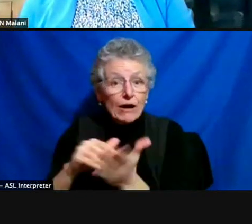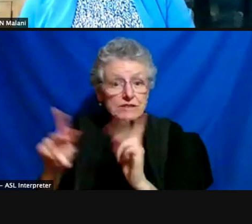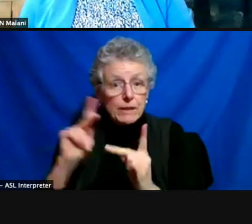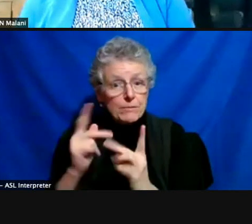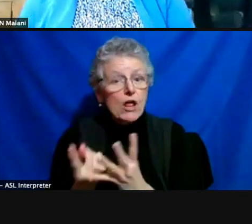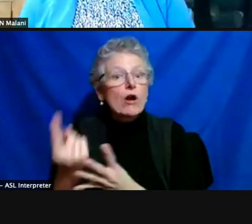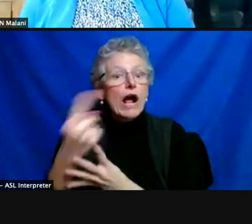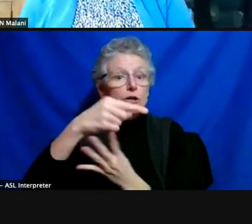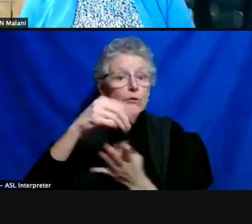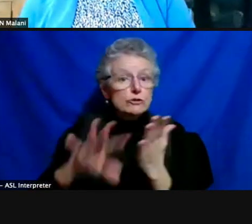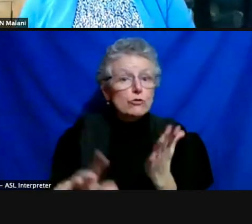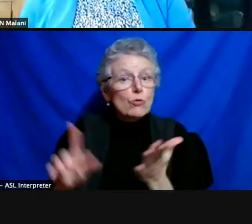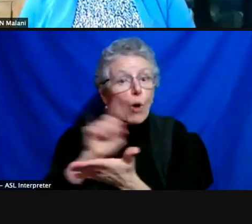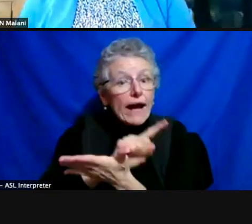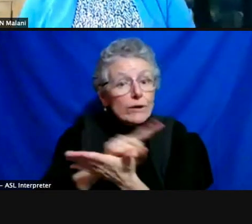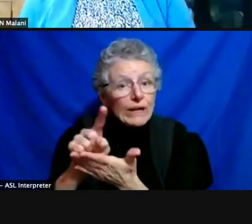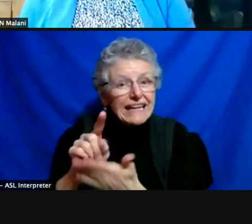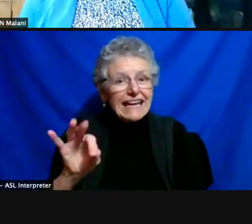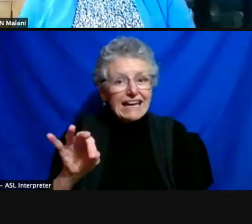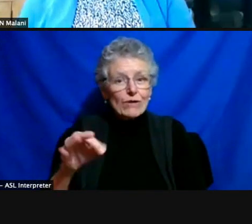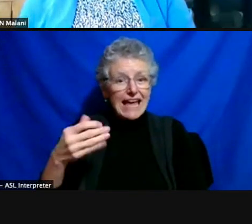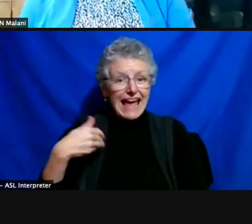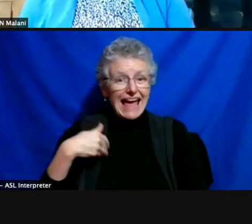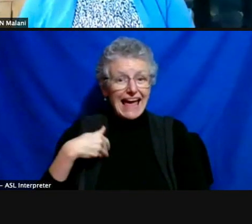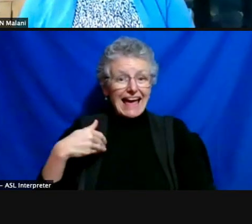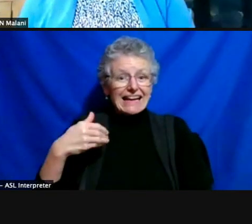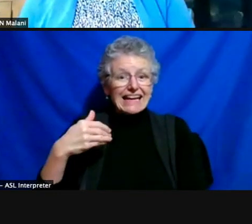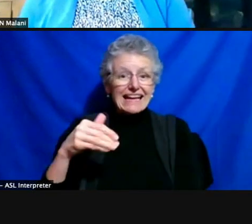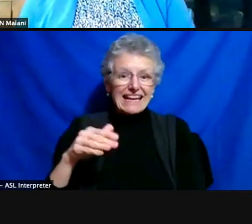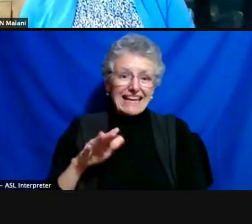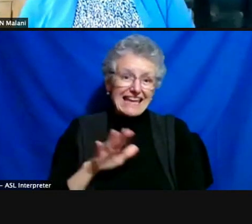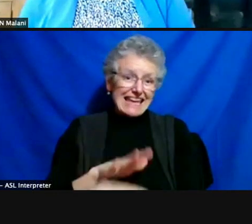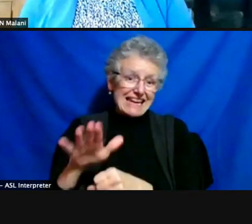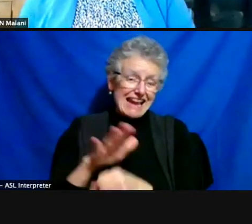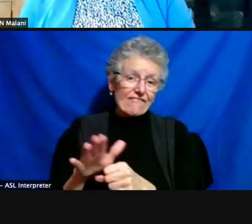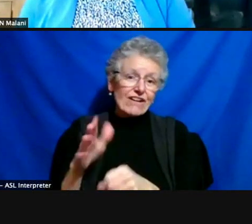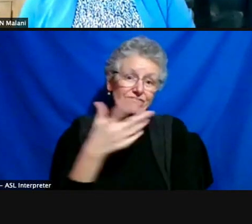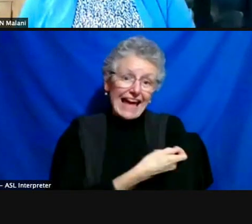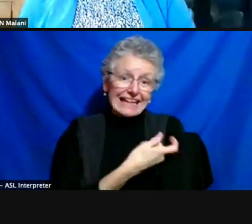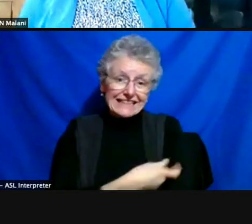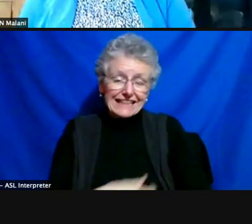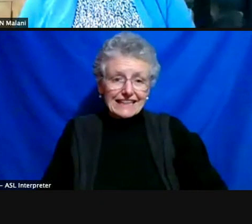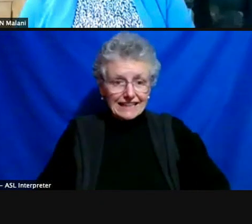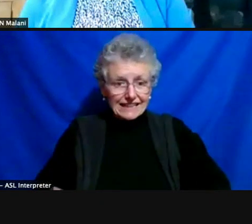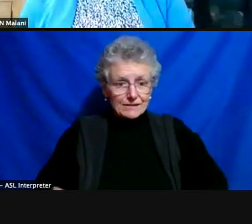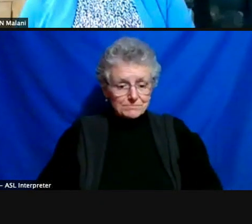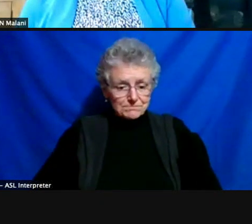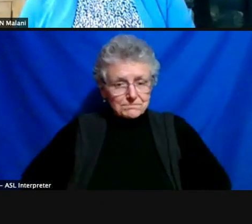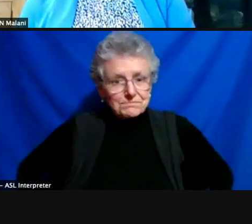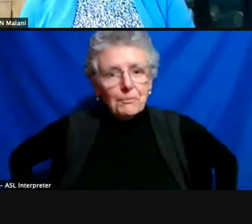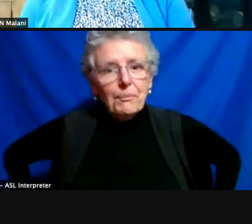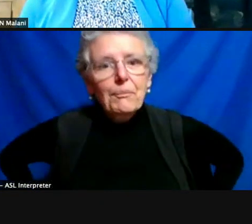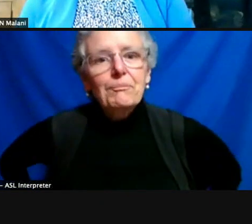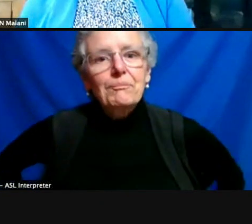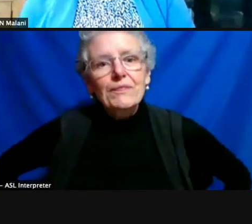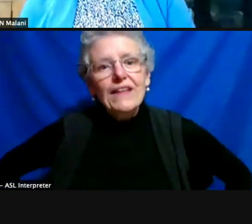in one week if we had adequate vaccine, for example. So it's really the vaccine supply. I'm confident that that's gonna ramp up,